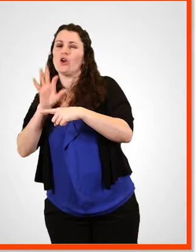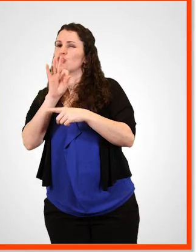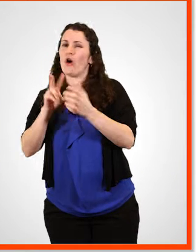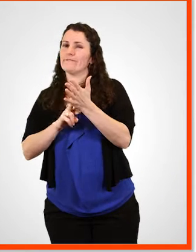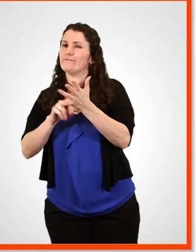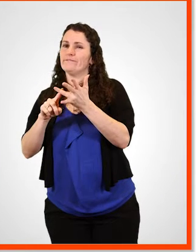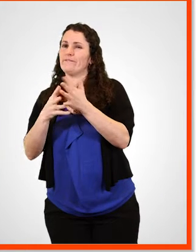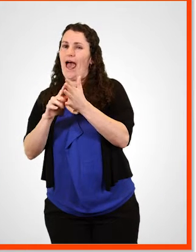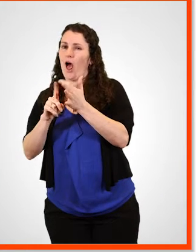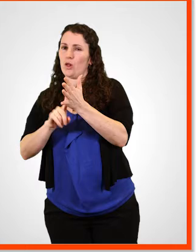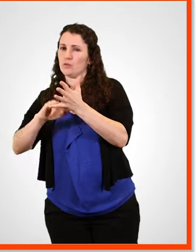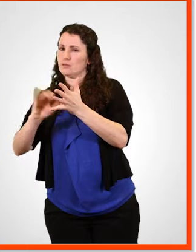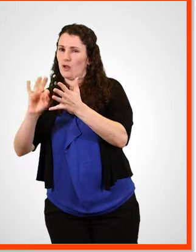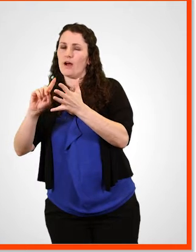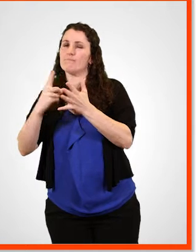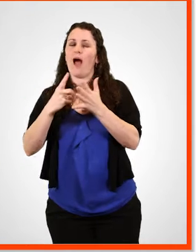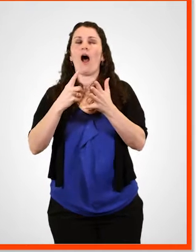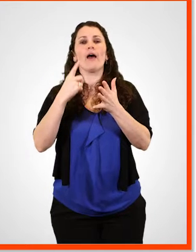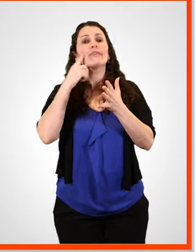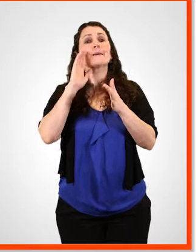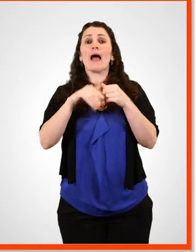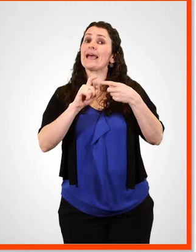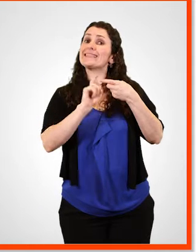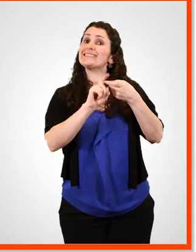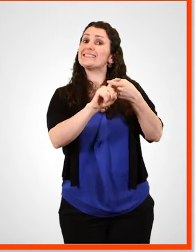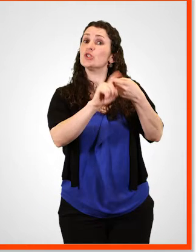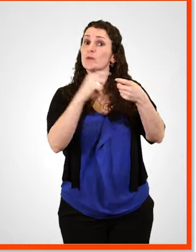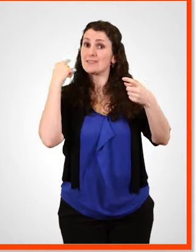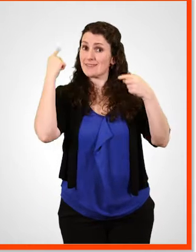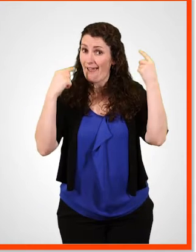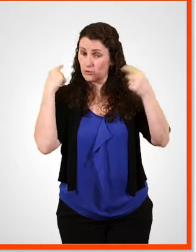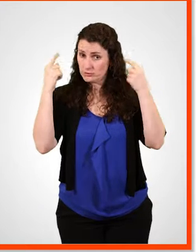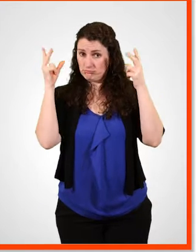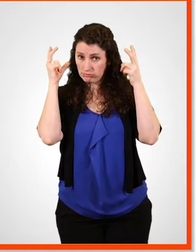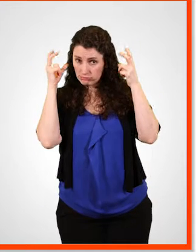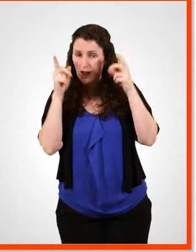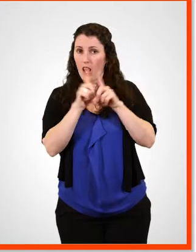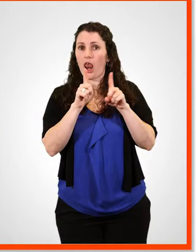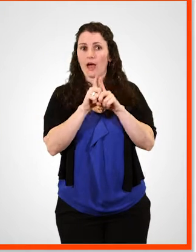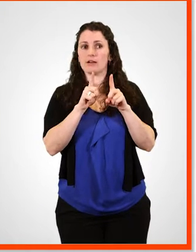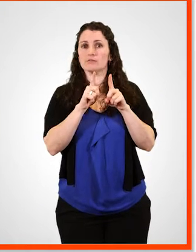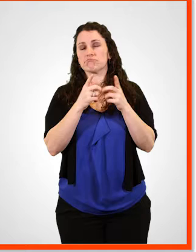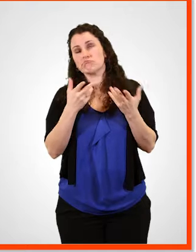but if we think about continuous sounds, and a continuous sound is a sound that I can hold as long as I have breath,